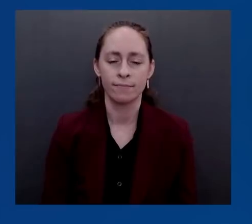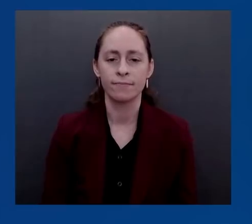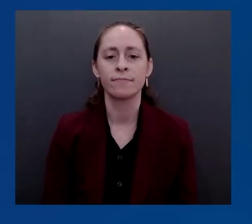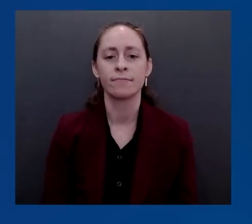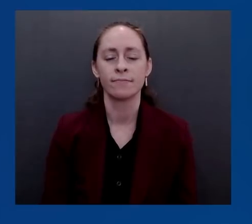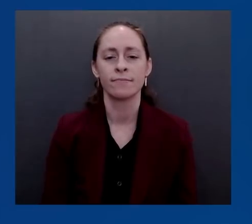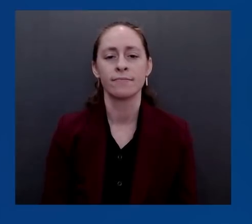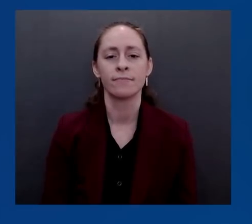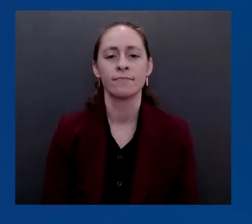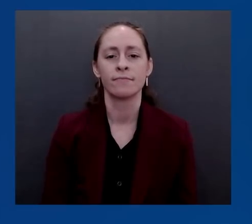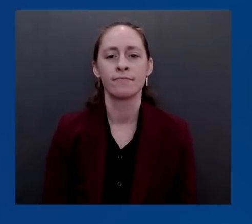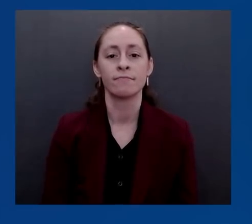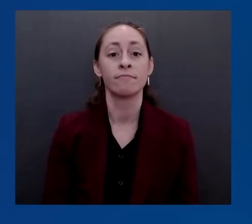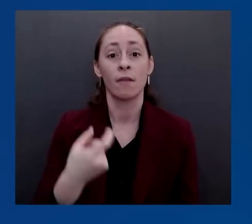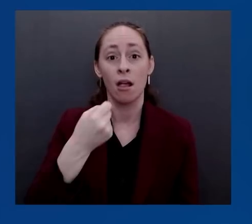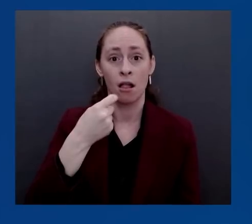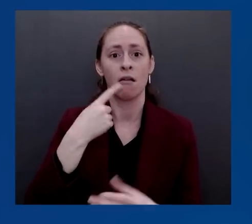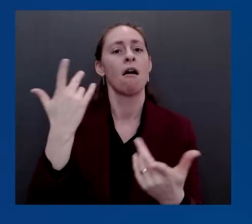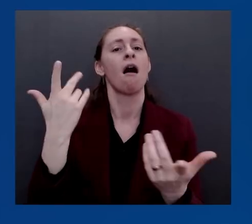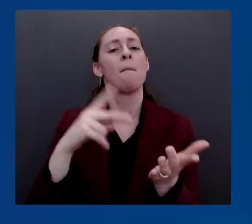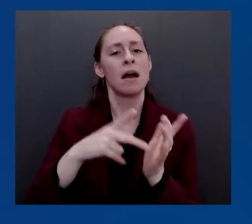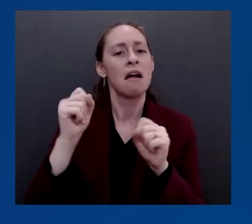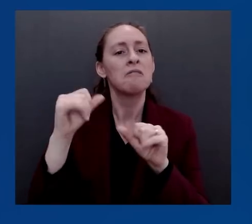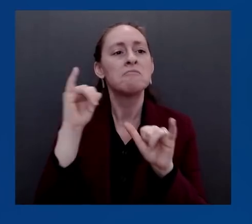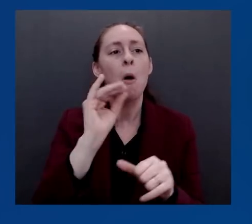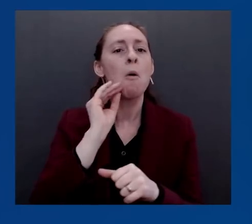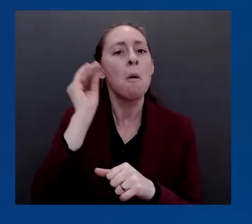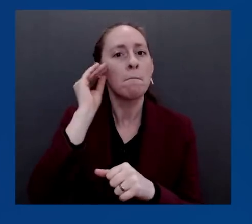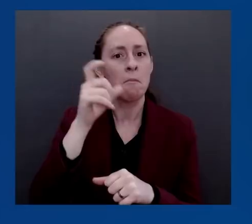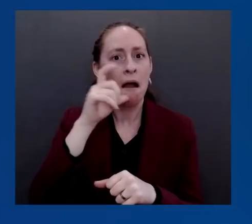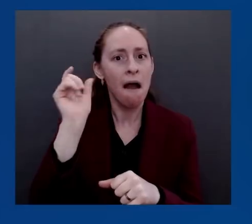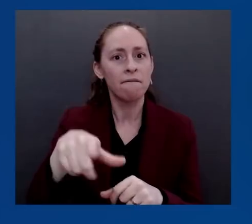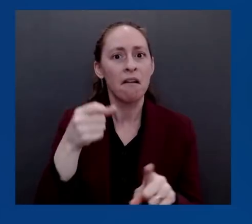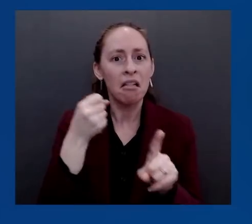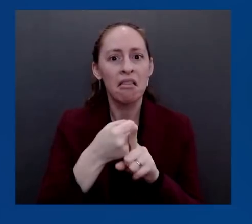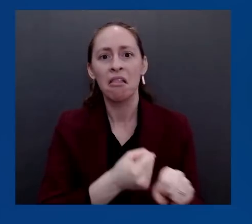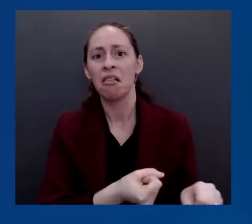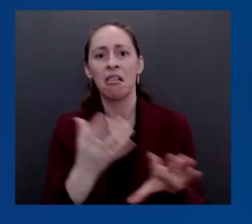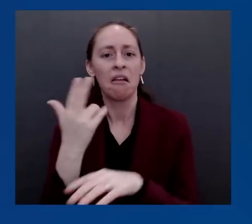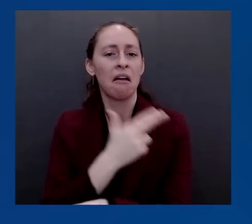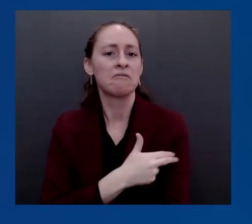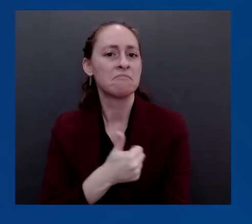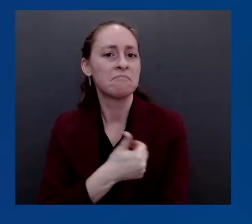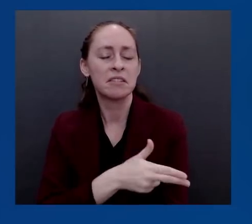As a result of all this progress and the tools we now have, we're moving toward a time when COVID isn't a crisis